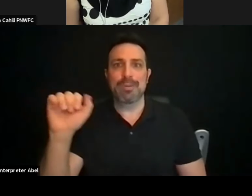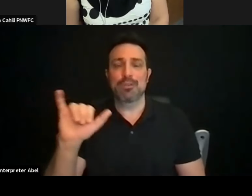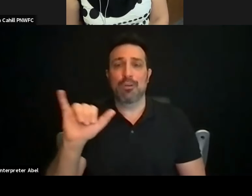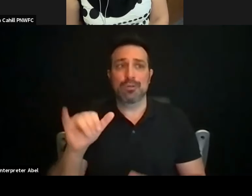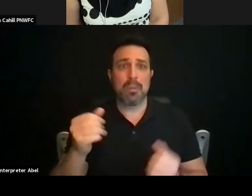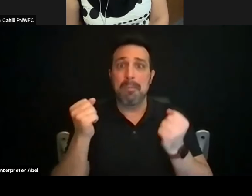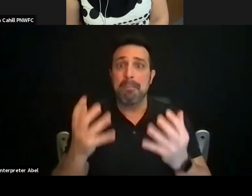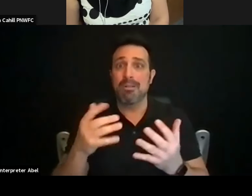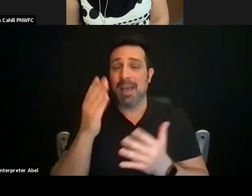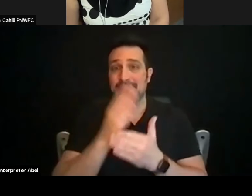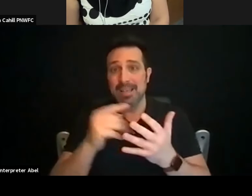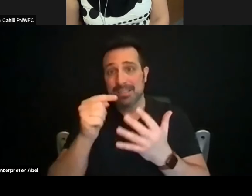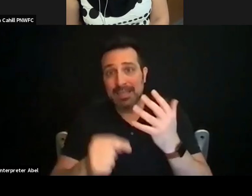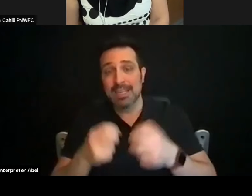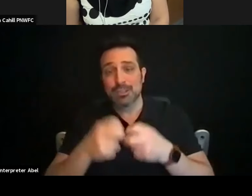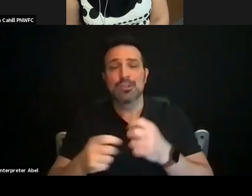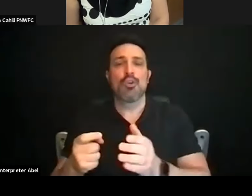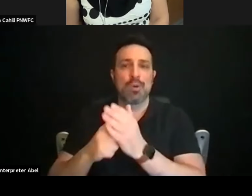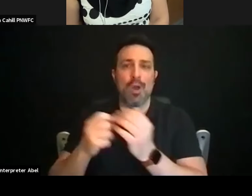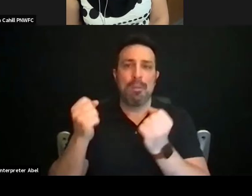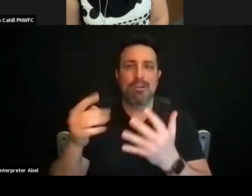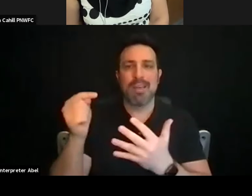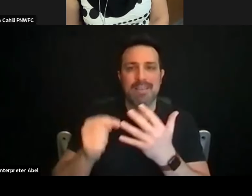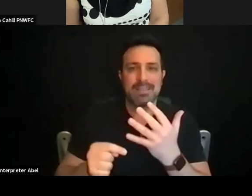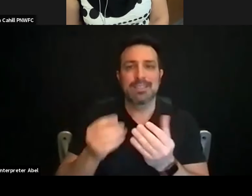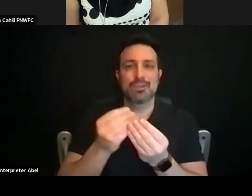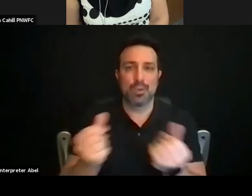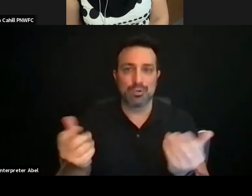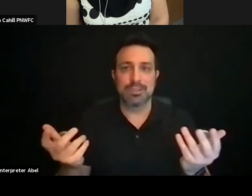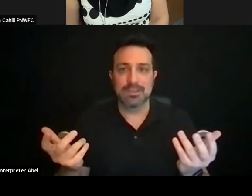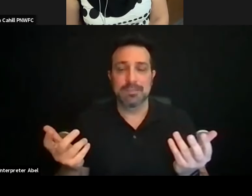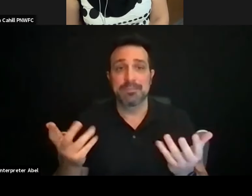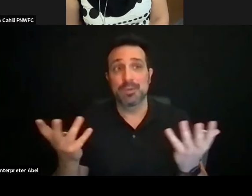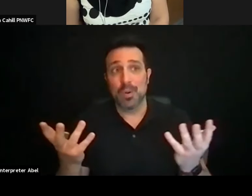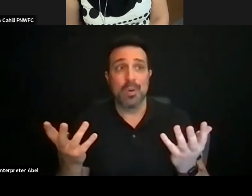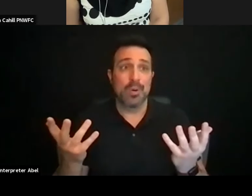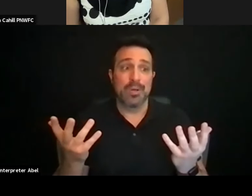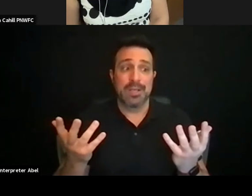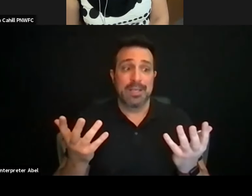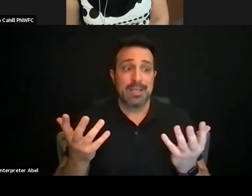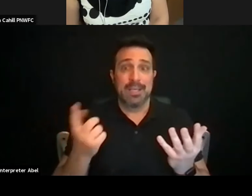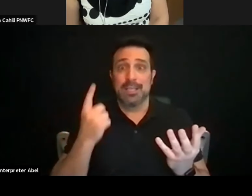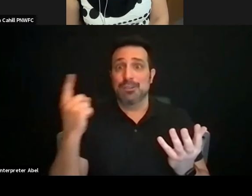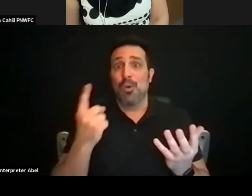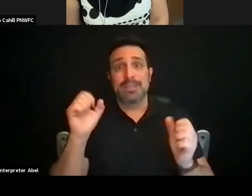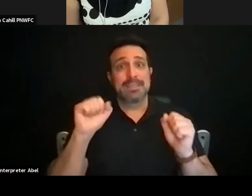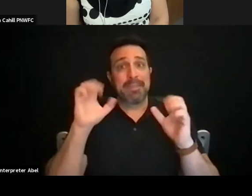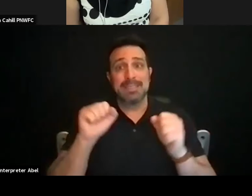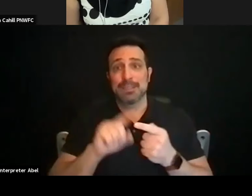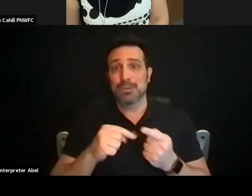sisters and non-binary folks as well and we're finding that